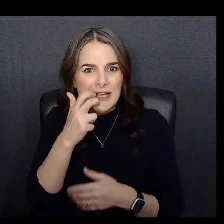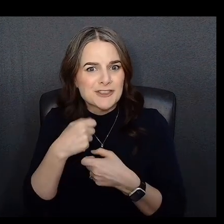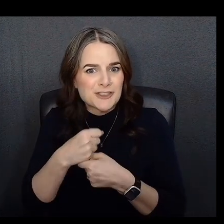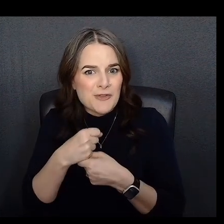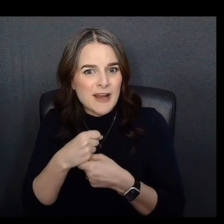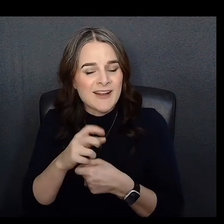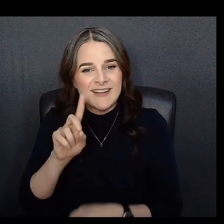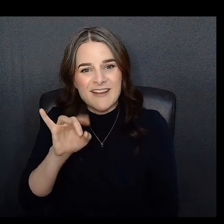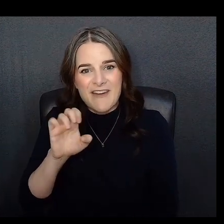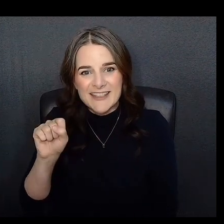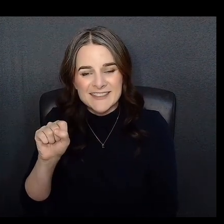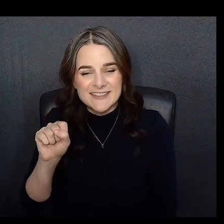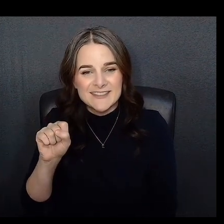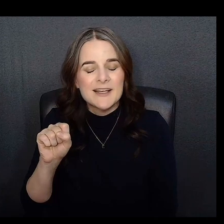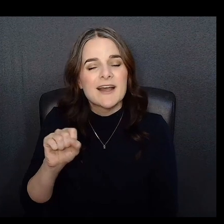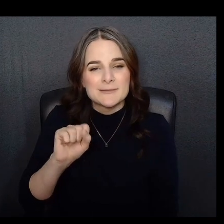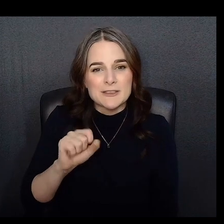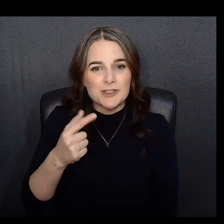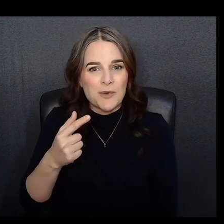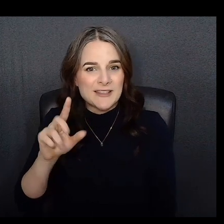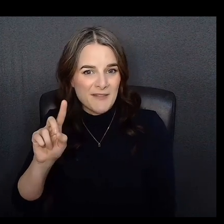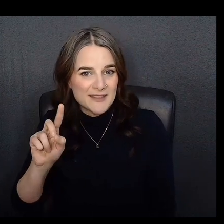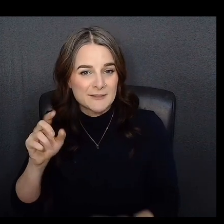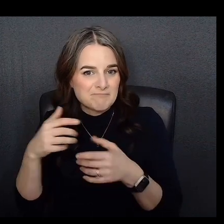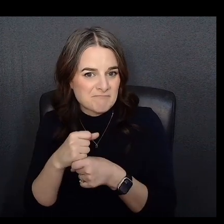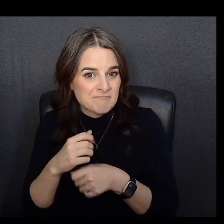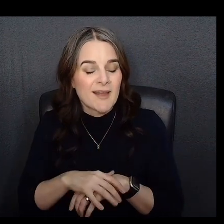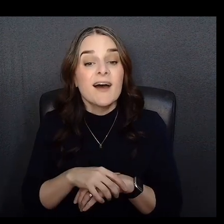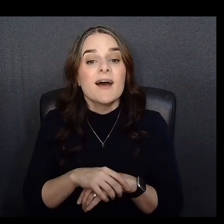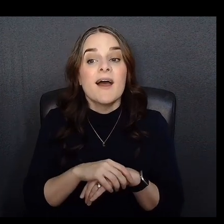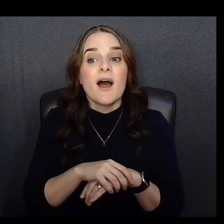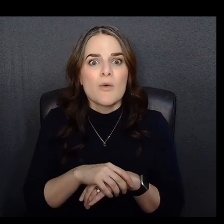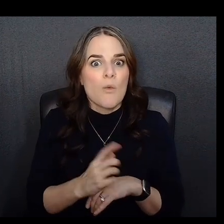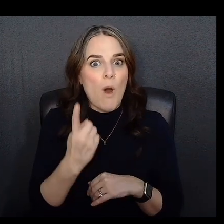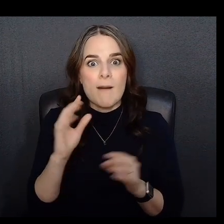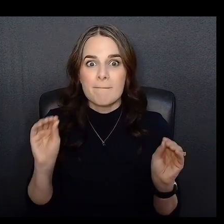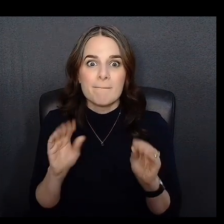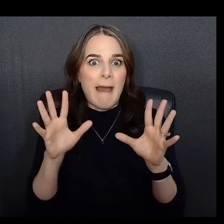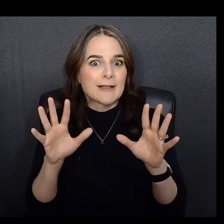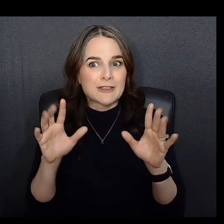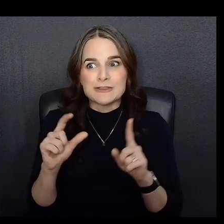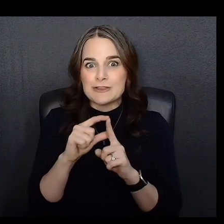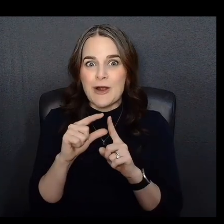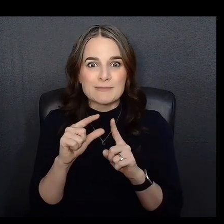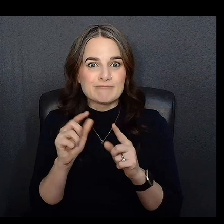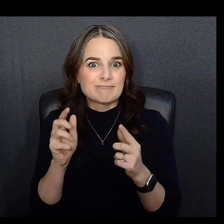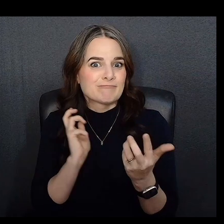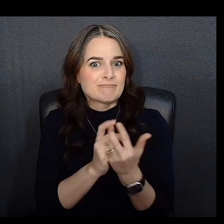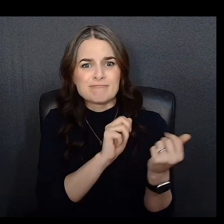There isn't one magic term that describes everyone with the way that feels authentic to themselves,